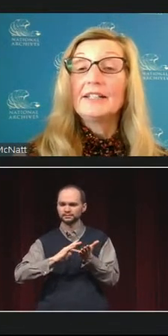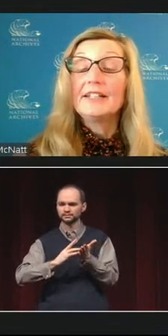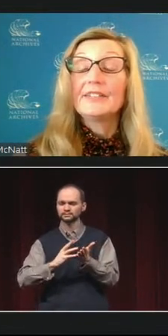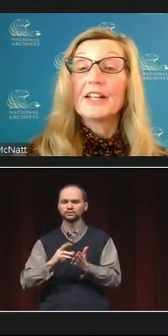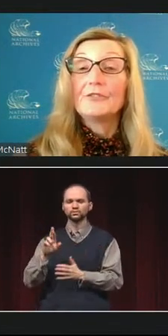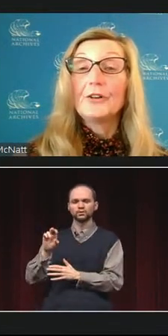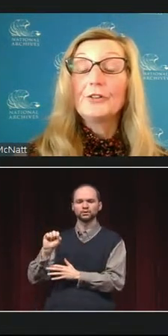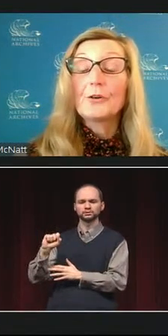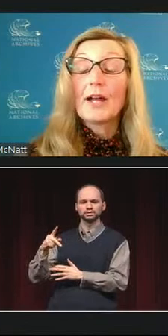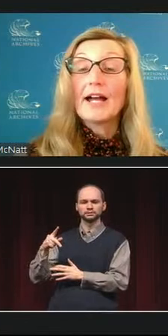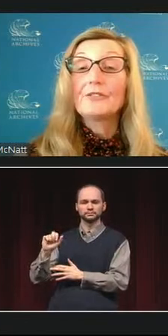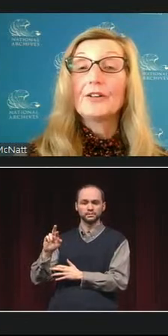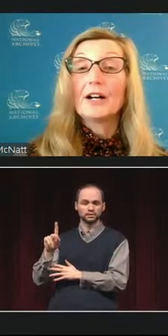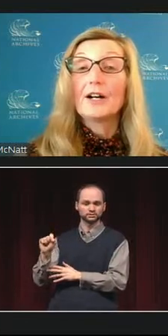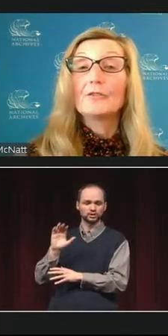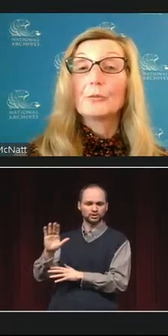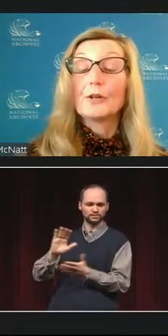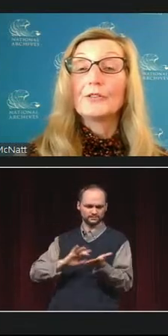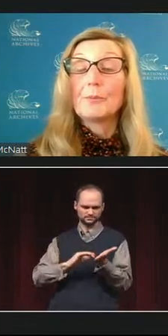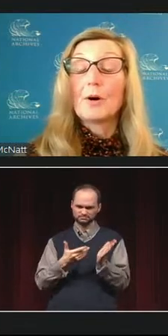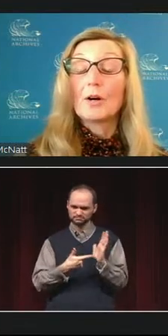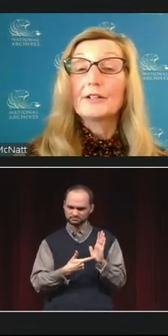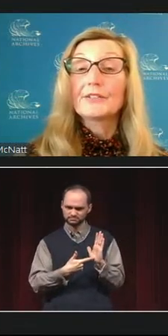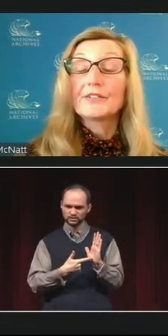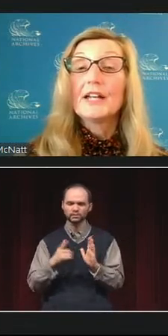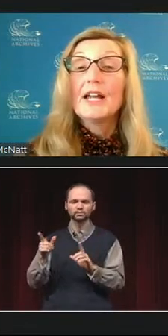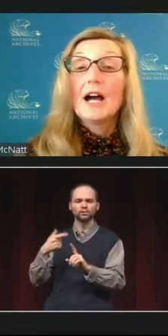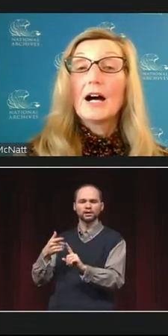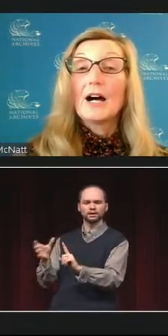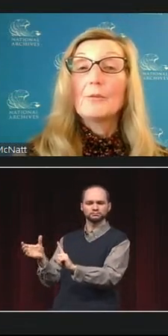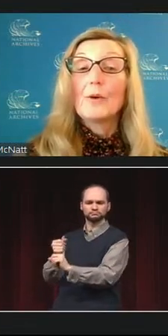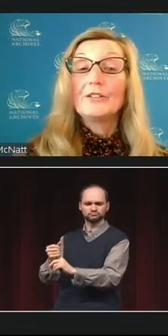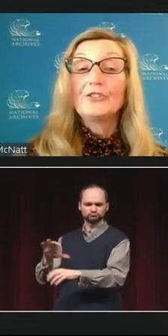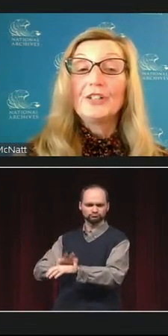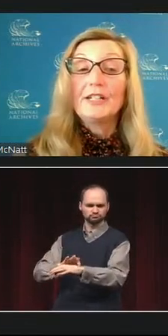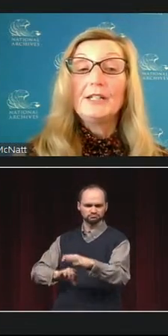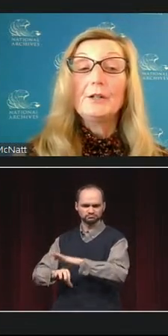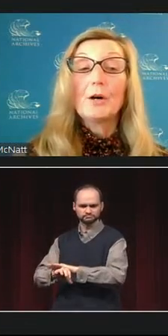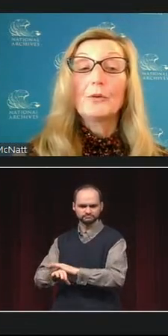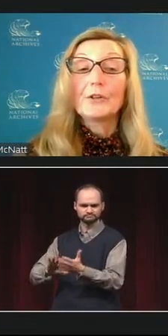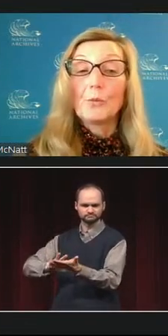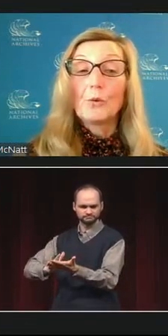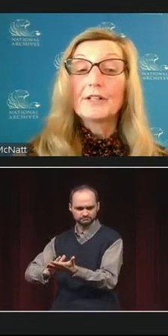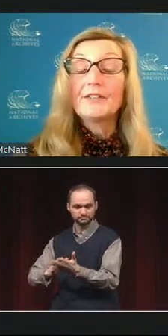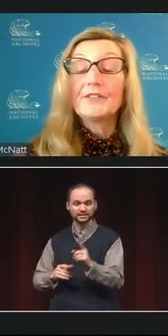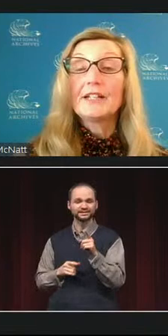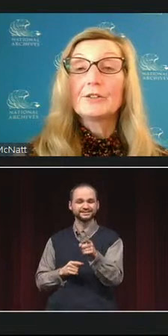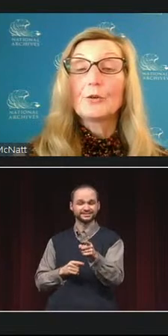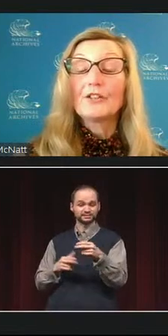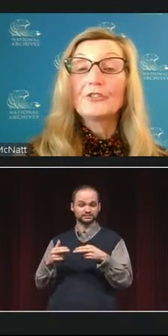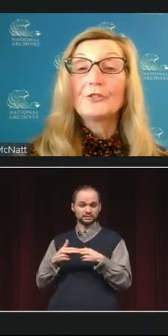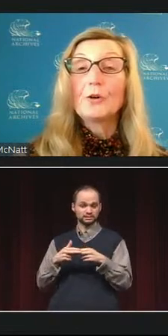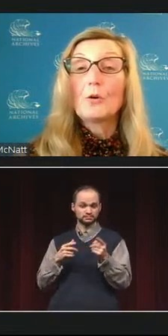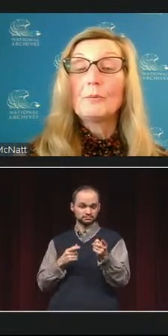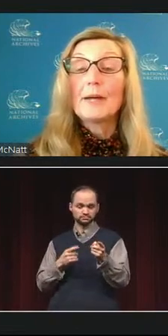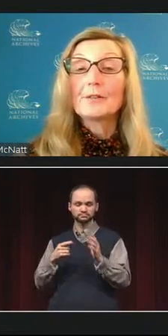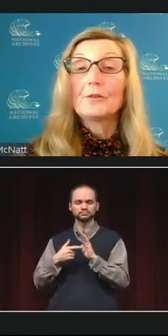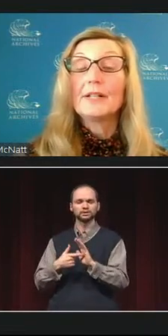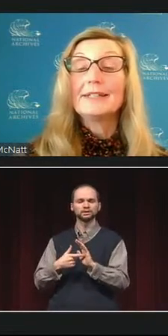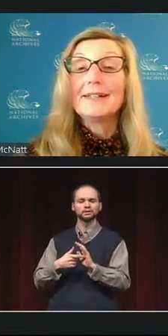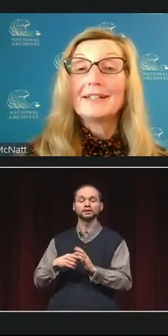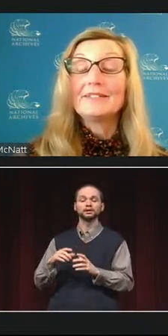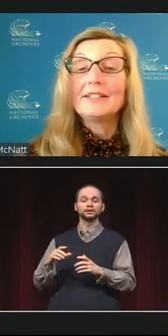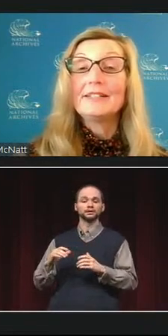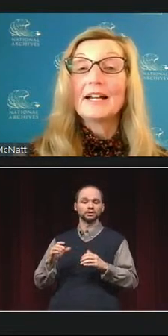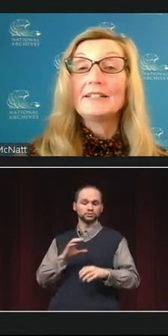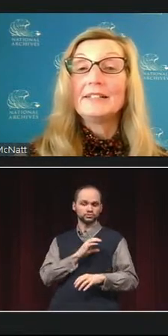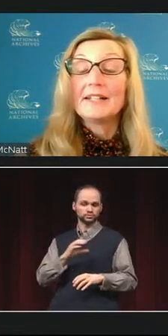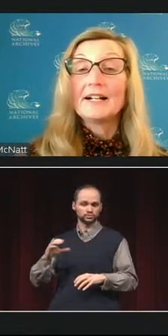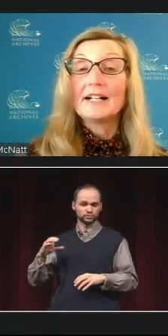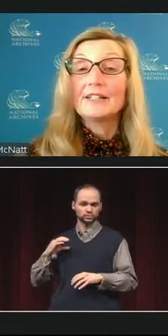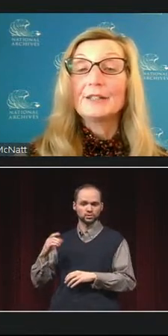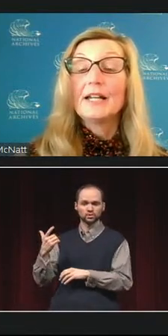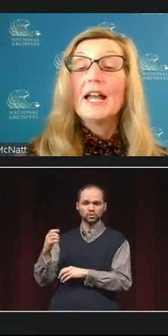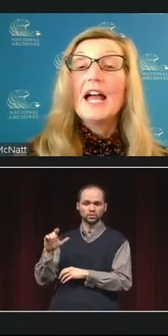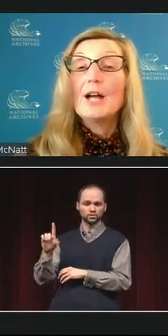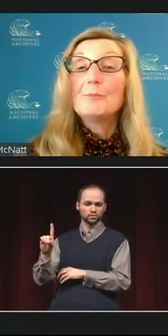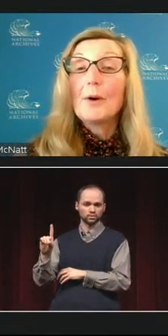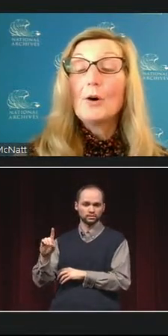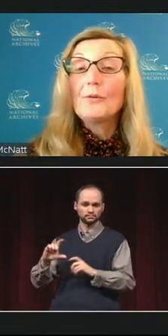is a photograph of Rosa Parks when she was awarded the Congressional Gold Medal in 1999. And both